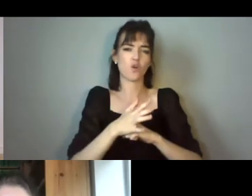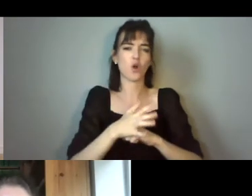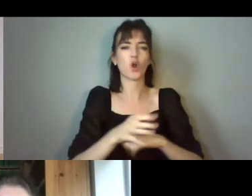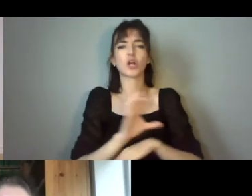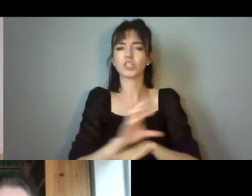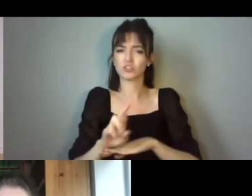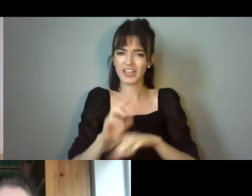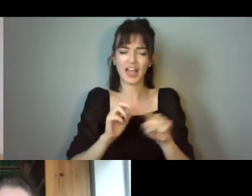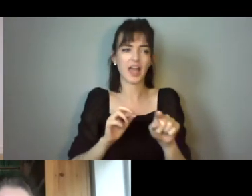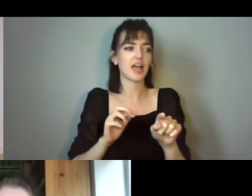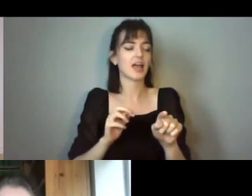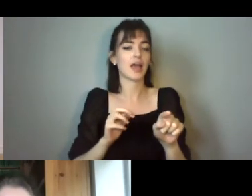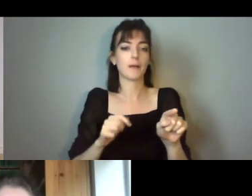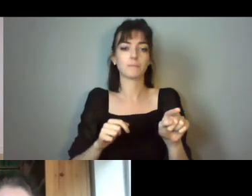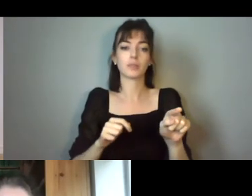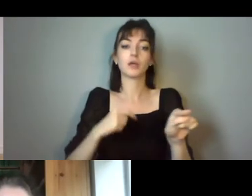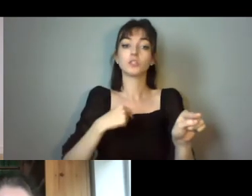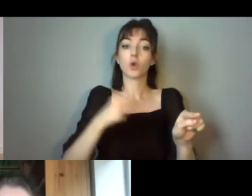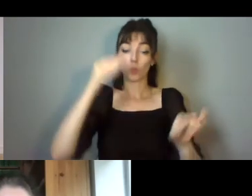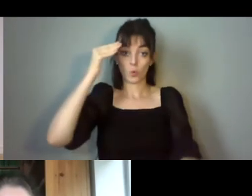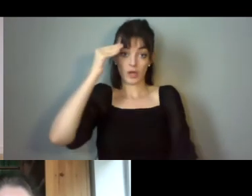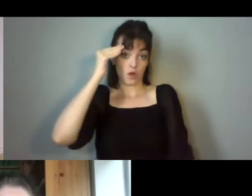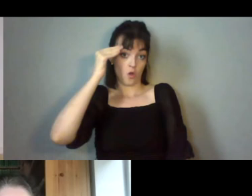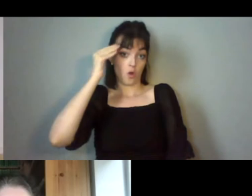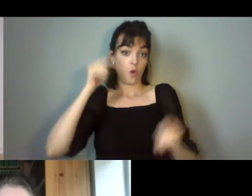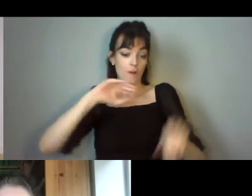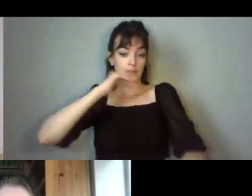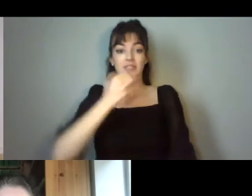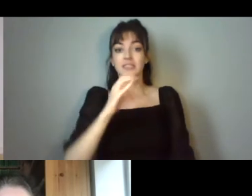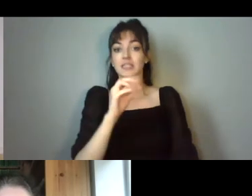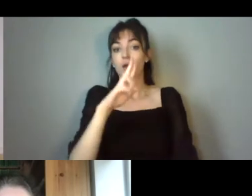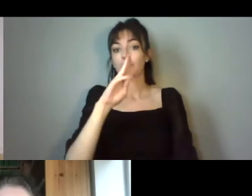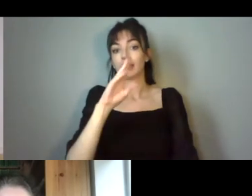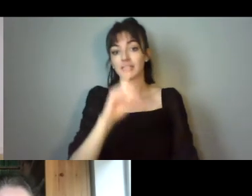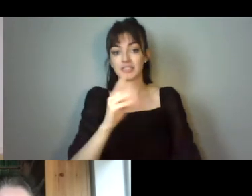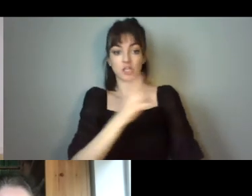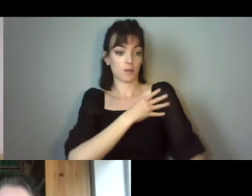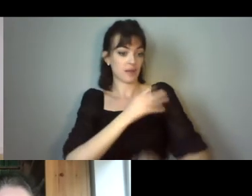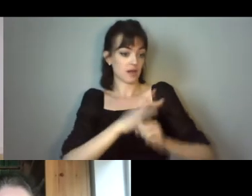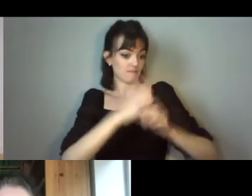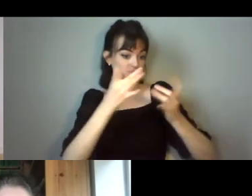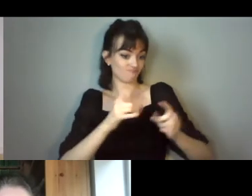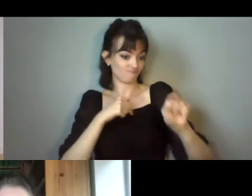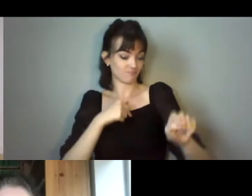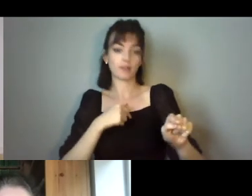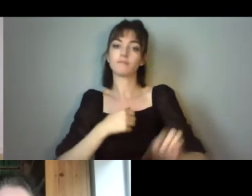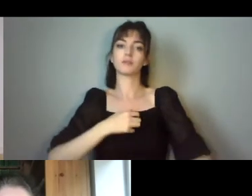is we know directly because the CRPD committee former chair has been outspoken very clearly on